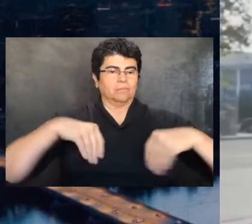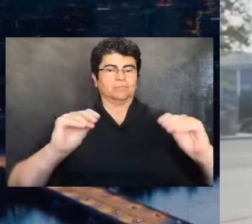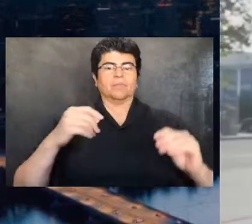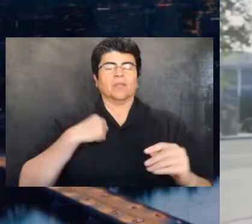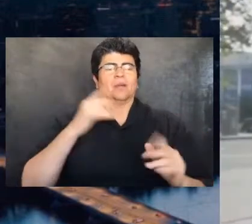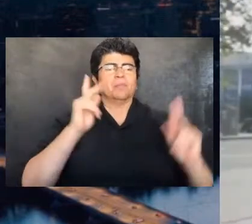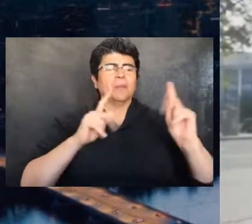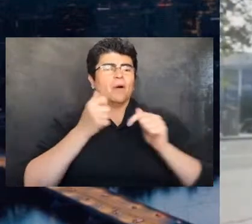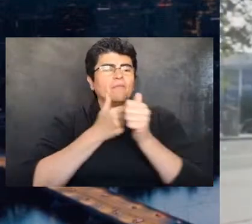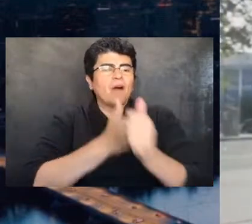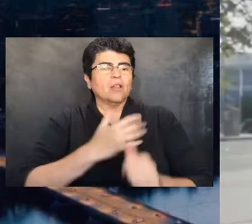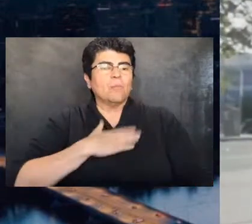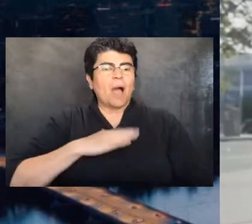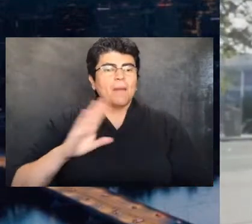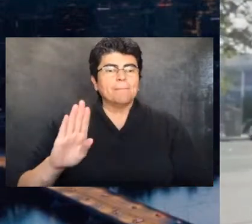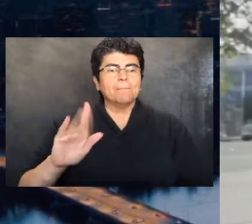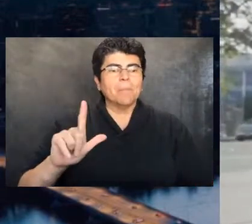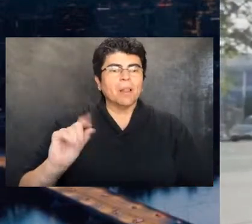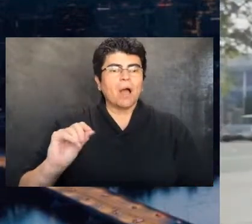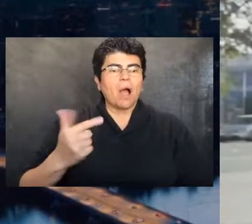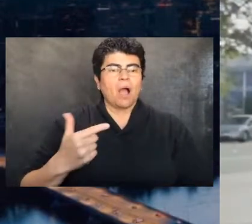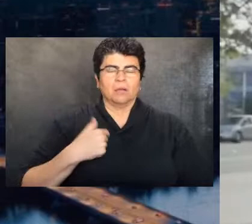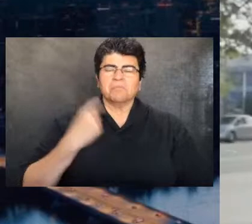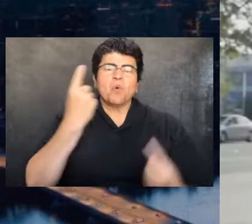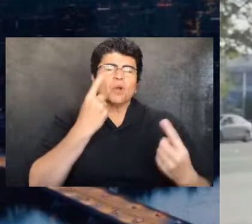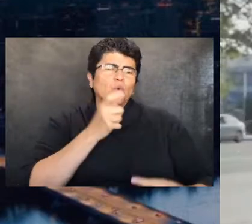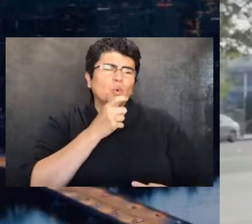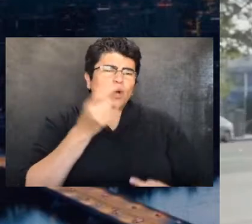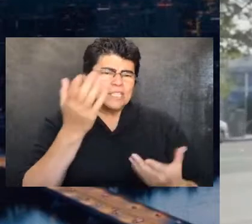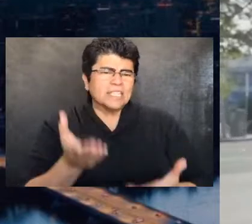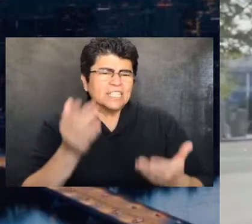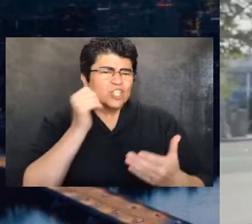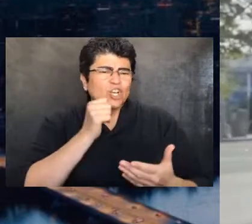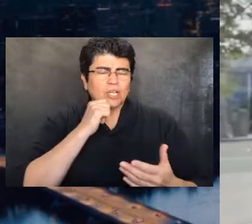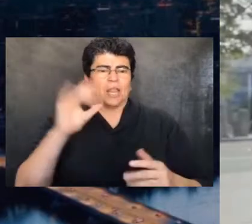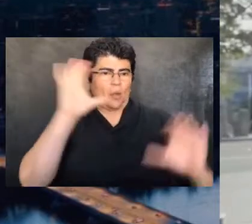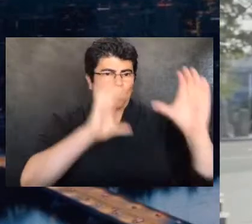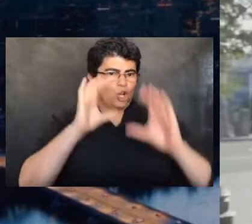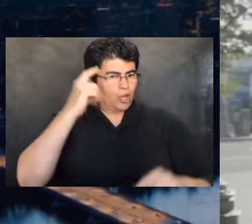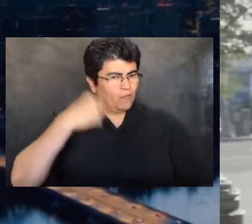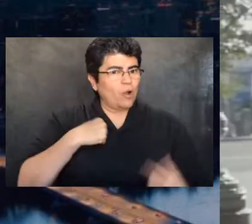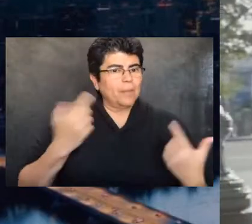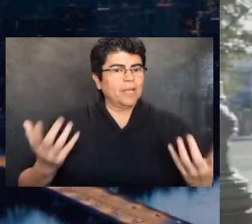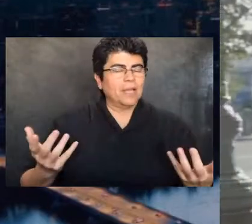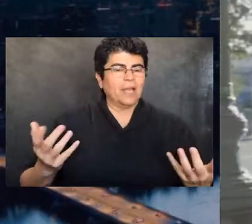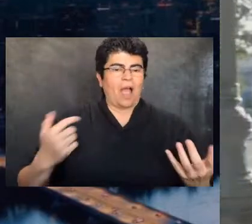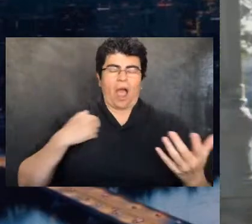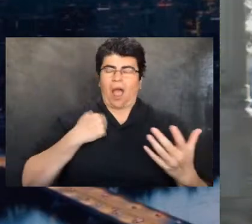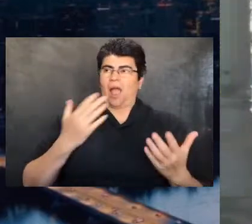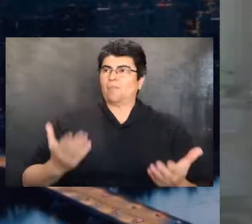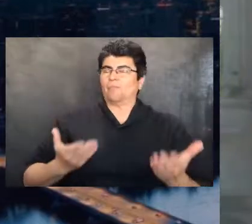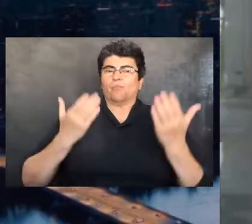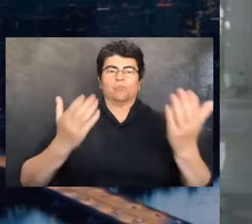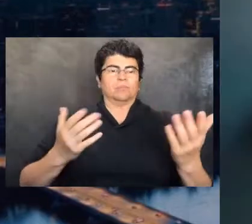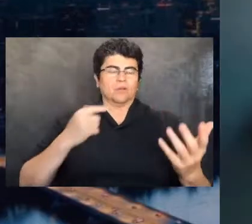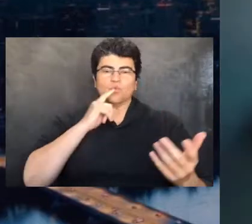people started wondering more who I was, and come looking for me, it brought about so much more opportunities for me.